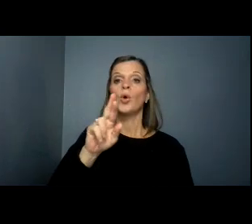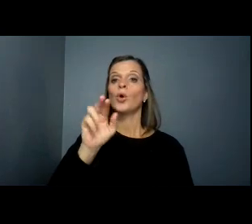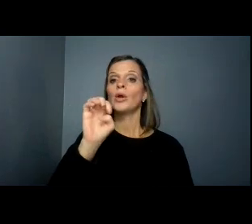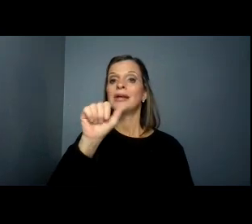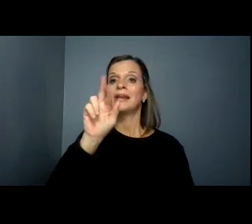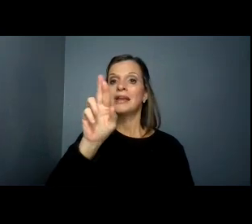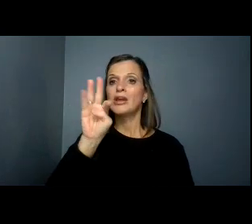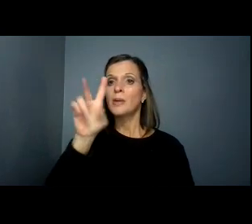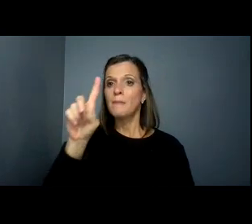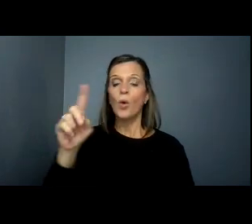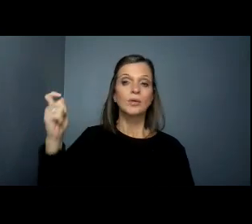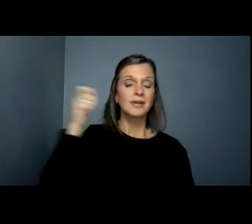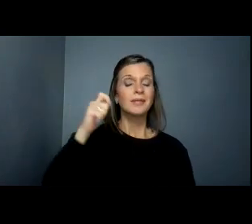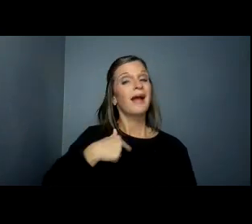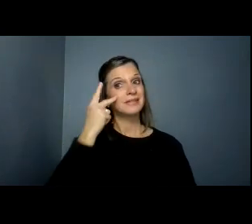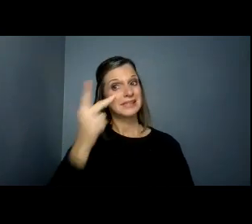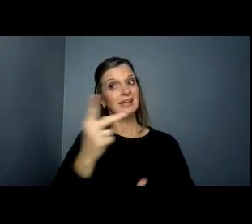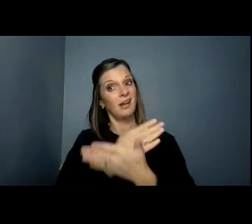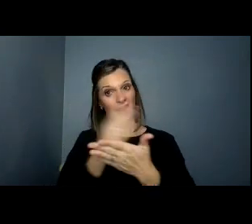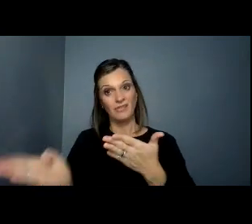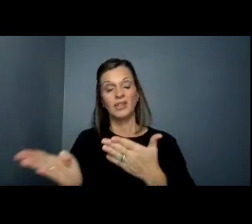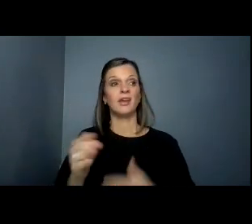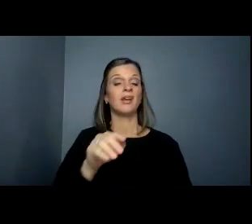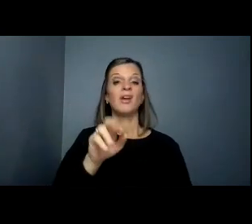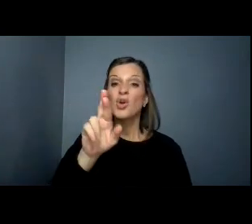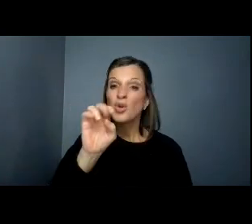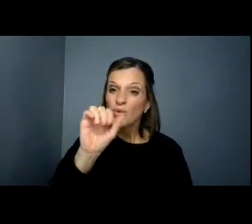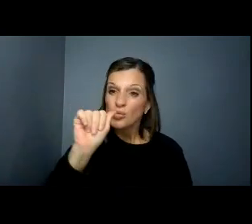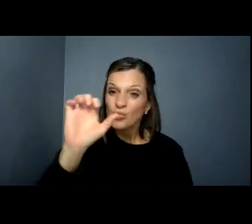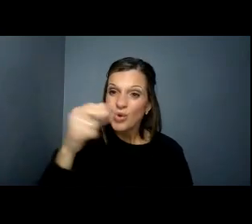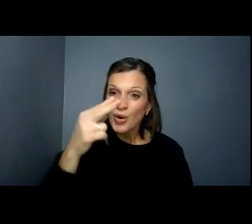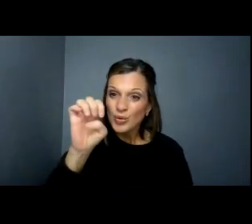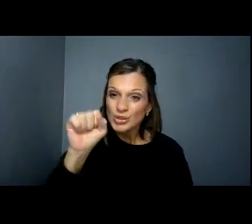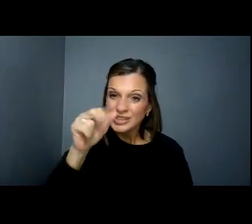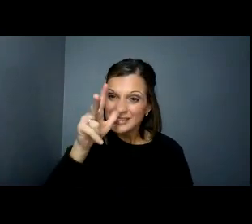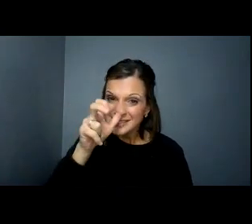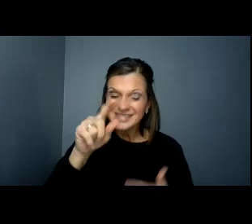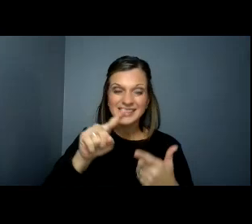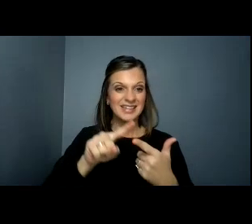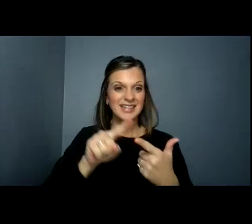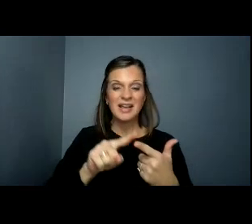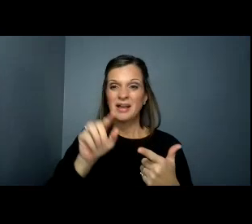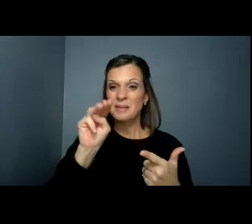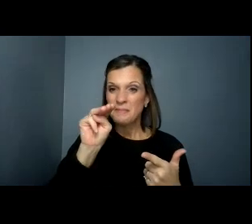Moss to cotton to foam to you. Can't imagine what comes out of an ear canal.